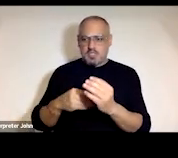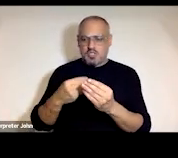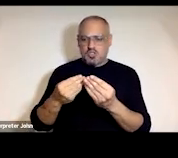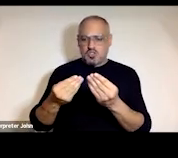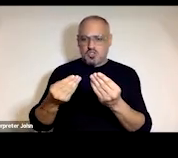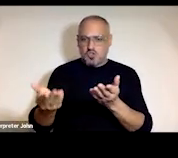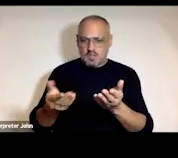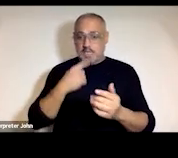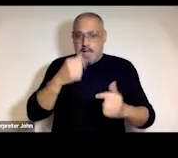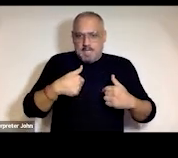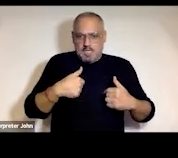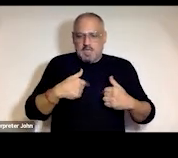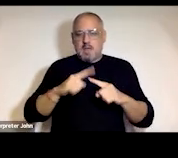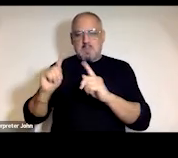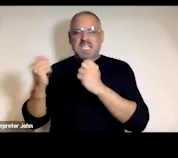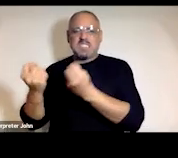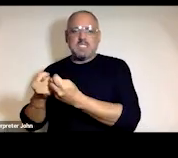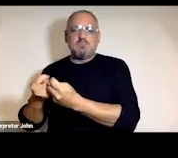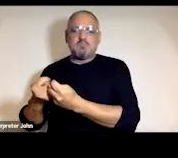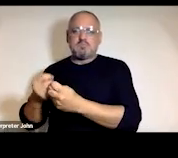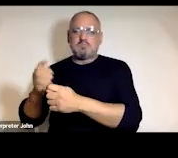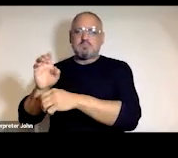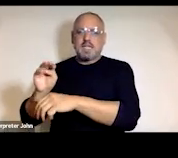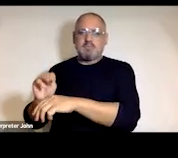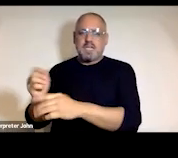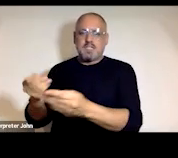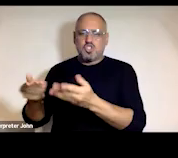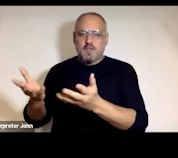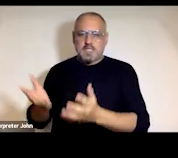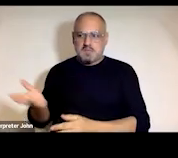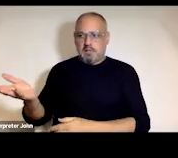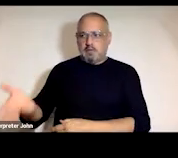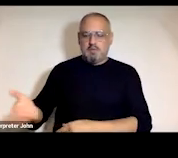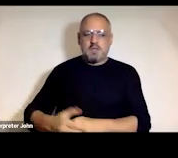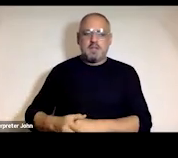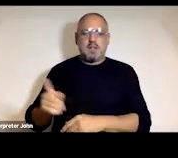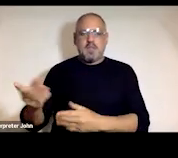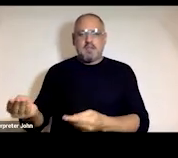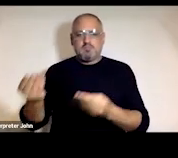not me personally, but the team that I worked on. And so, they provided...